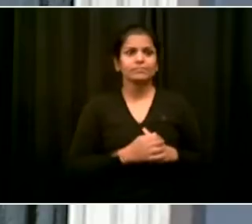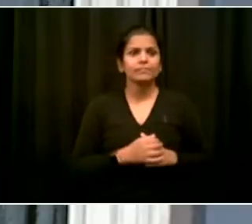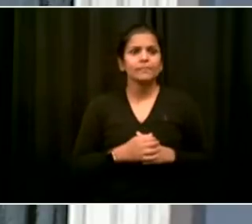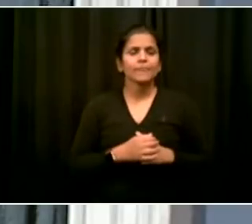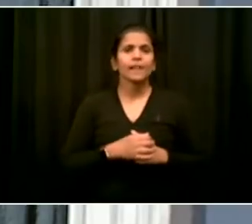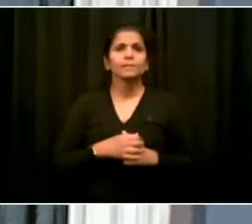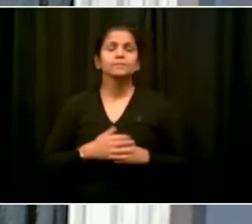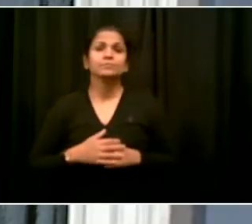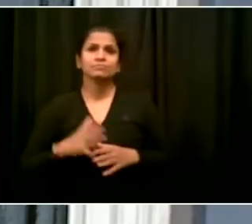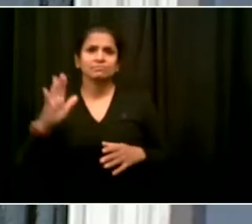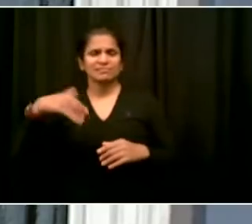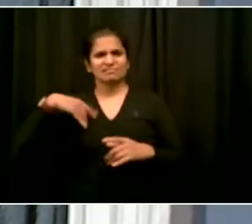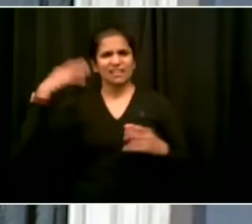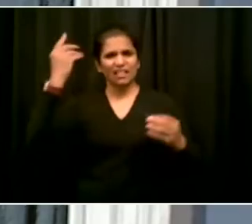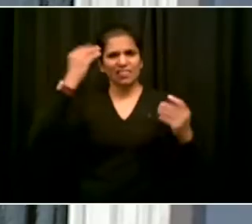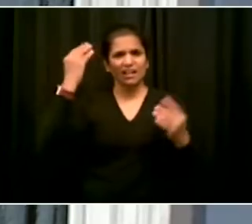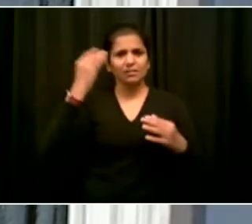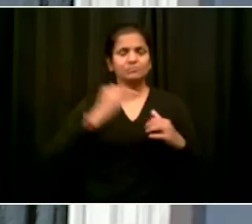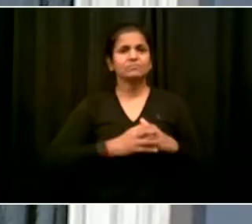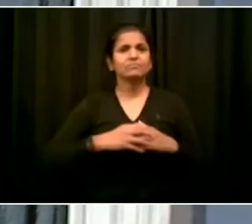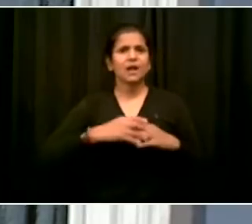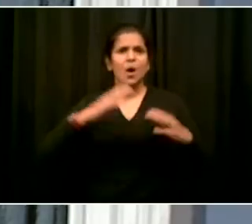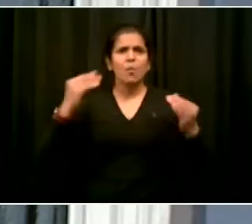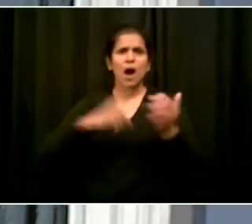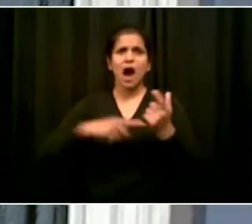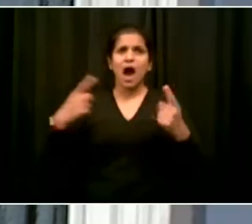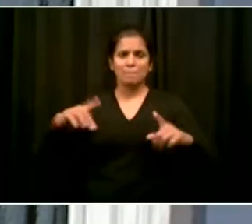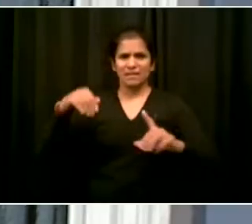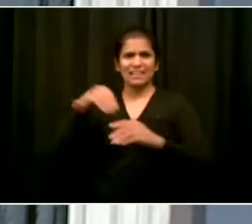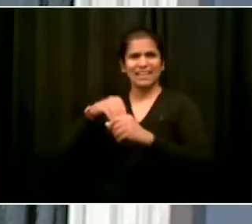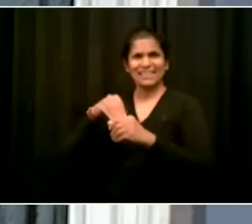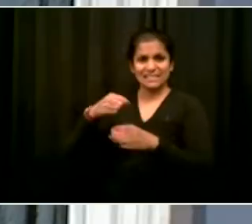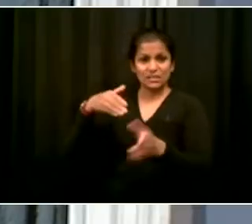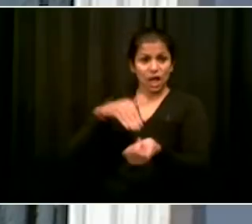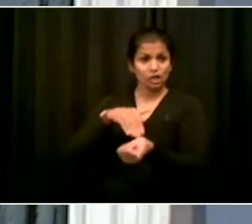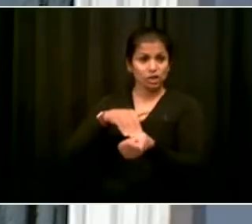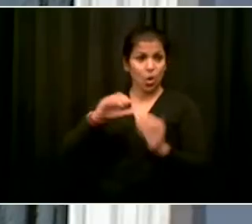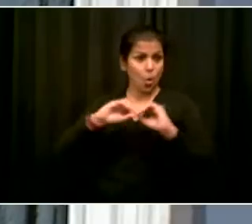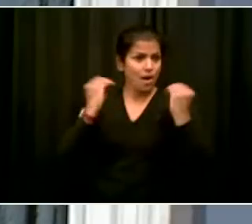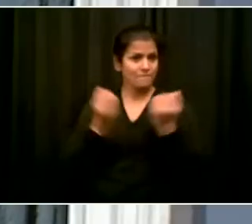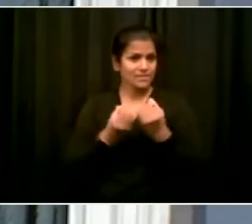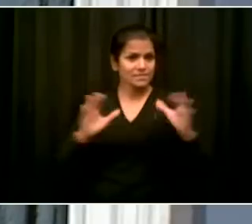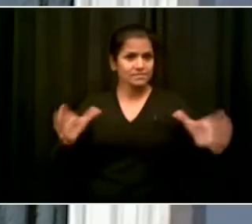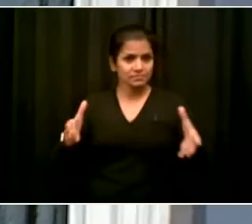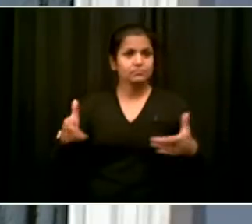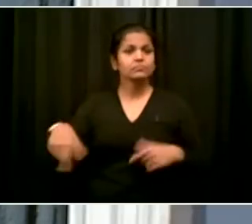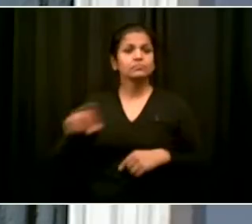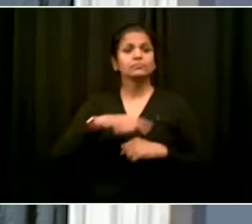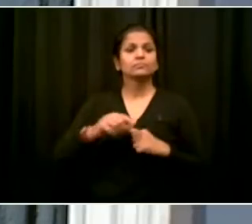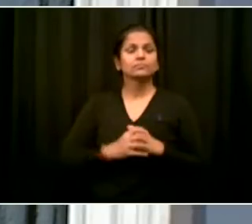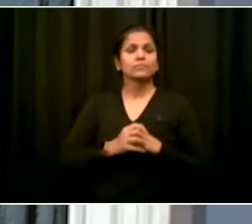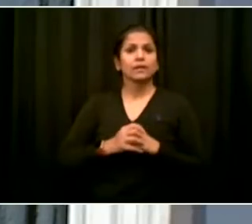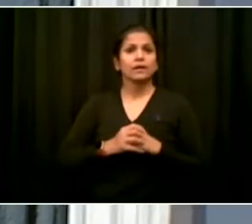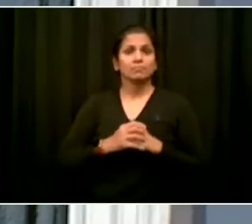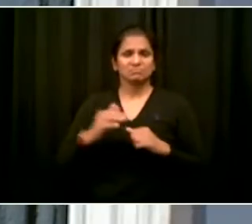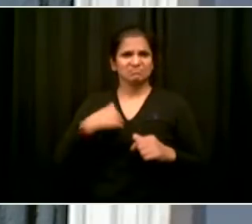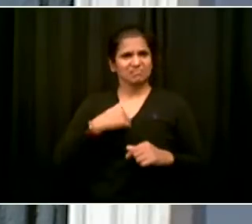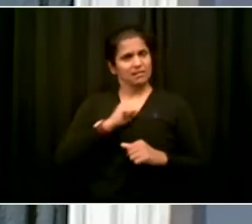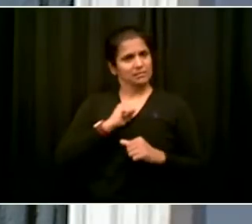WHAT THE MAYOR HAS ALREADY SAID ABOUT THIS. FIRST T IS, I THINK ABOUT HOW THIS PLAYS OUT